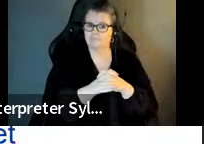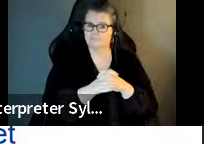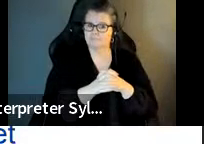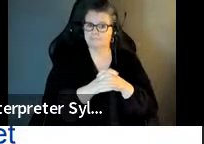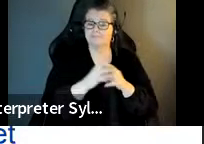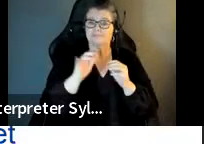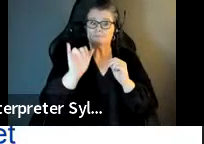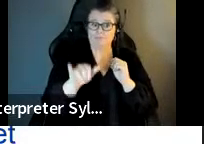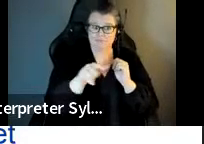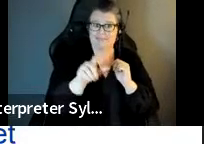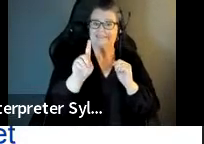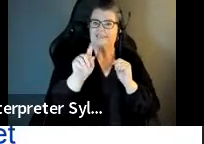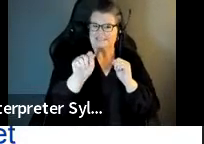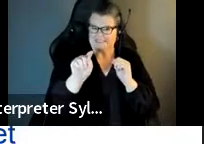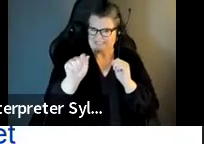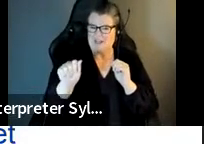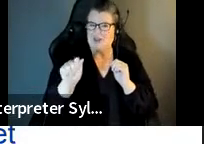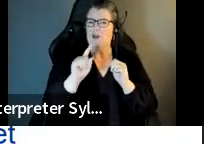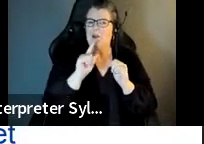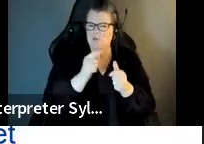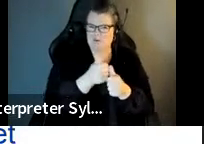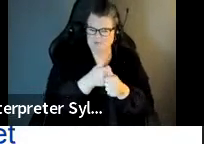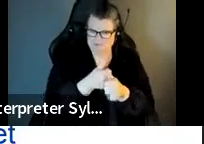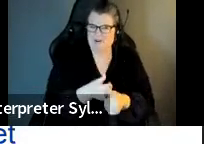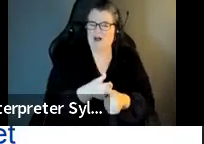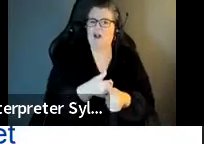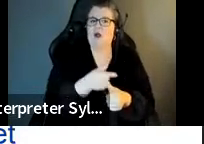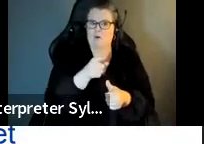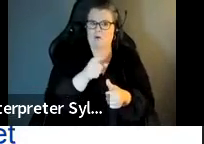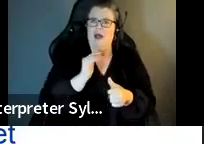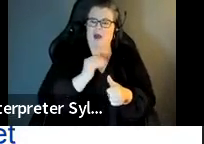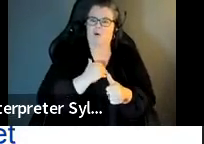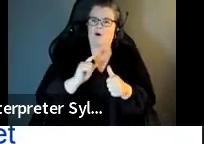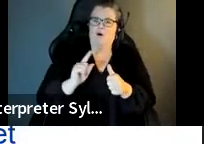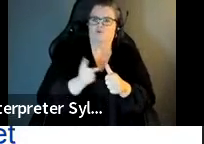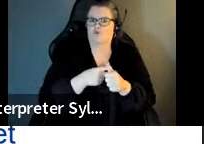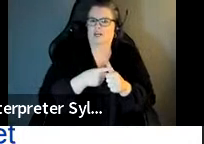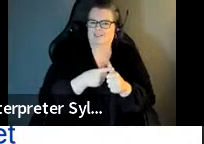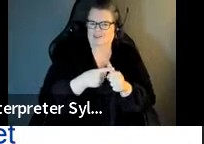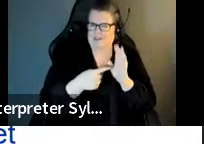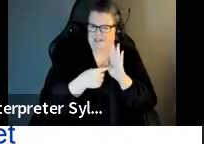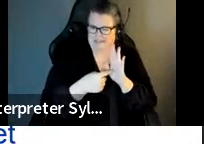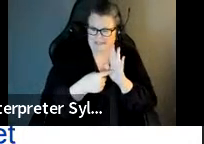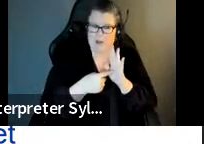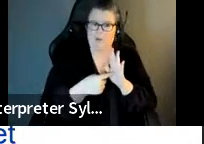These data are based on our original sample, so based on the actual users that we measured.